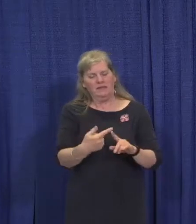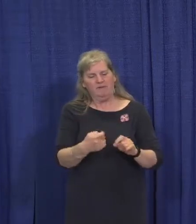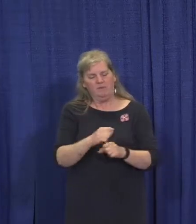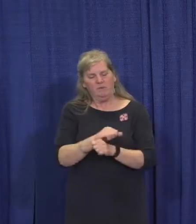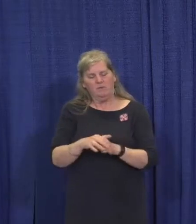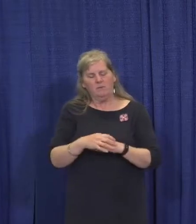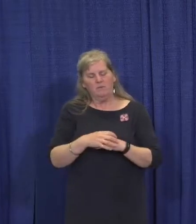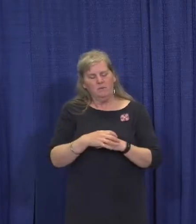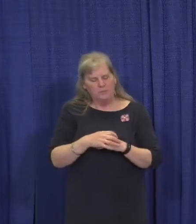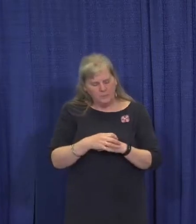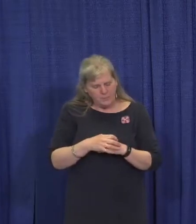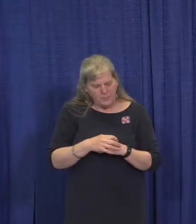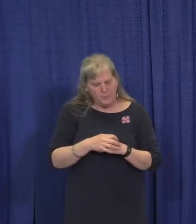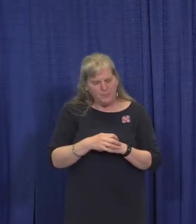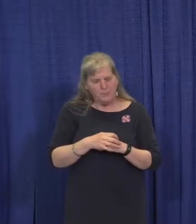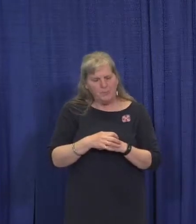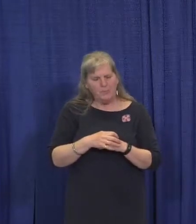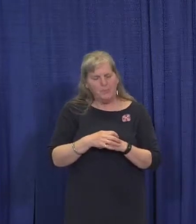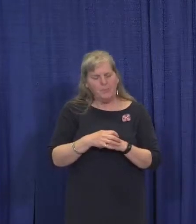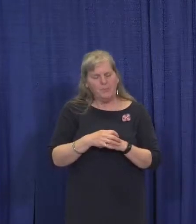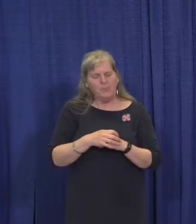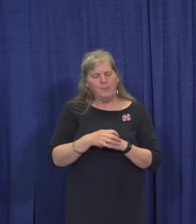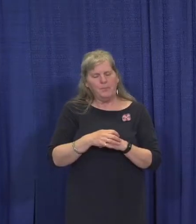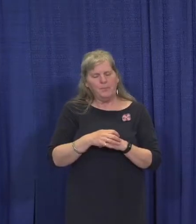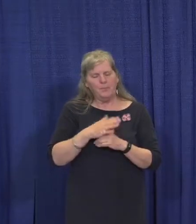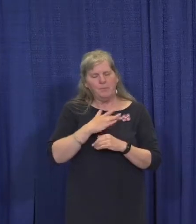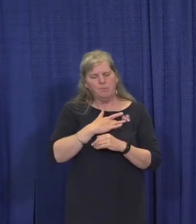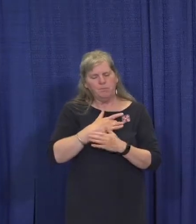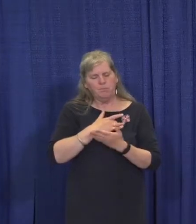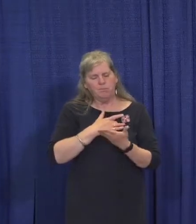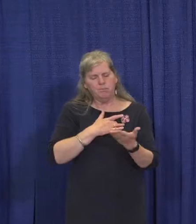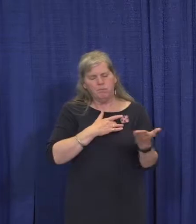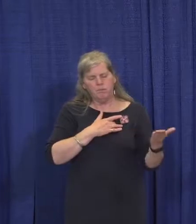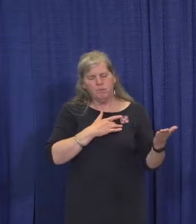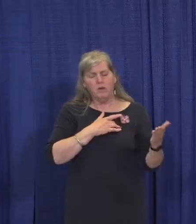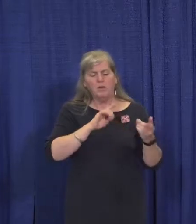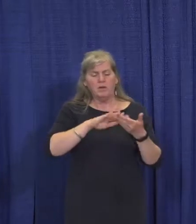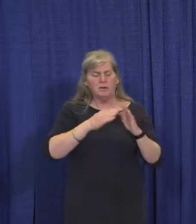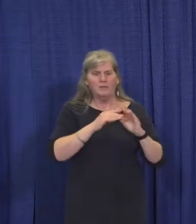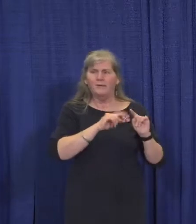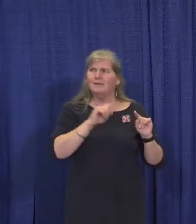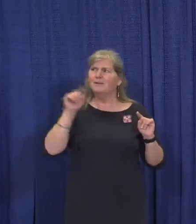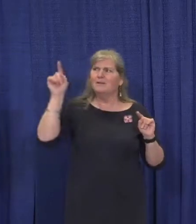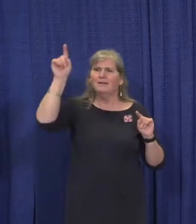one due to COVID-19. My heart goes out to those who